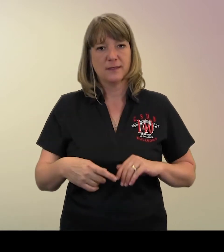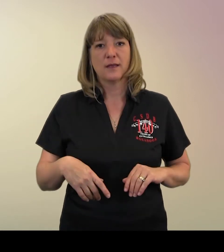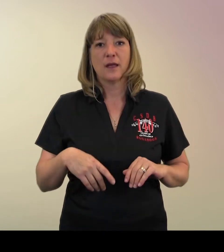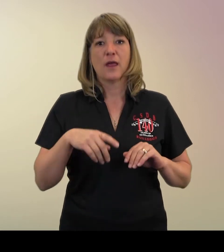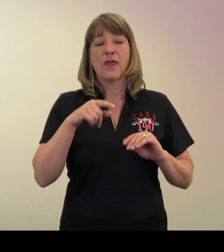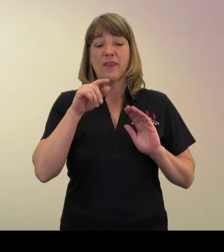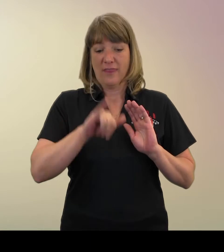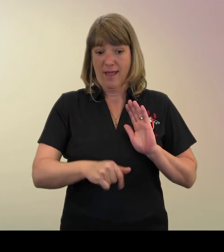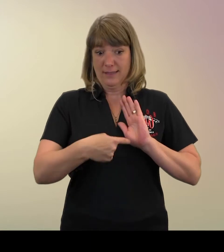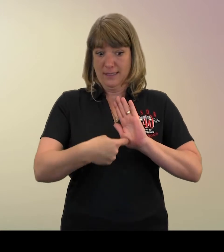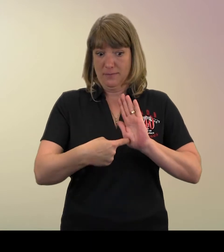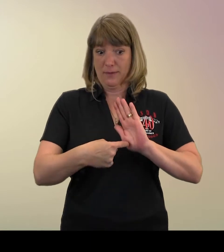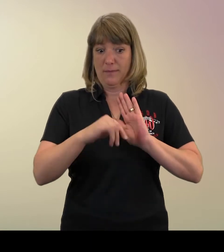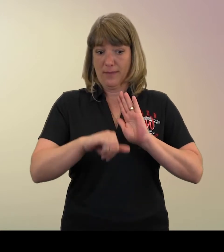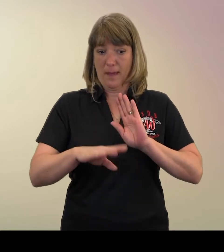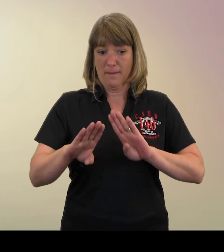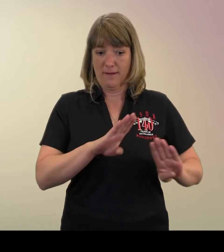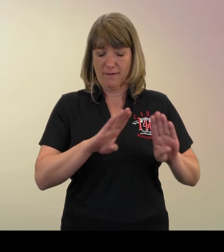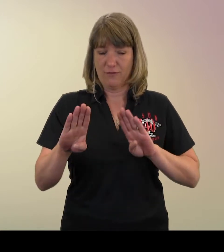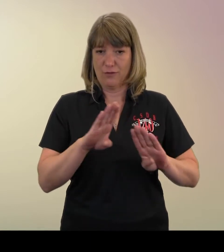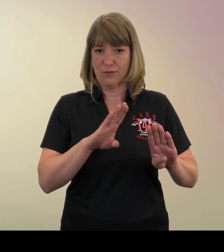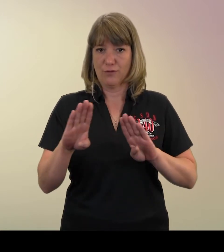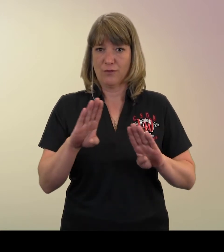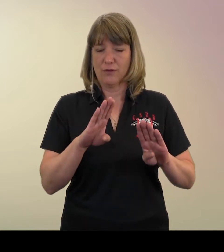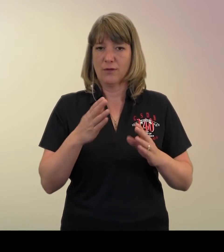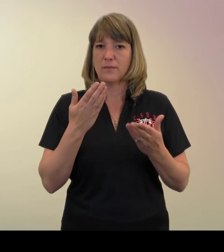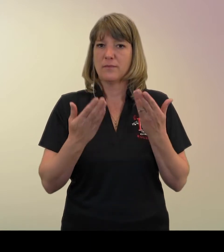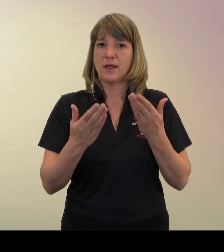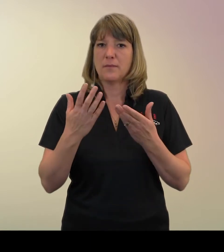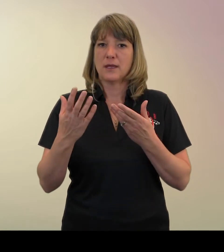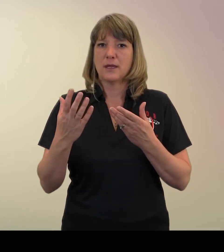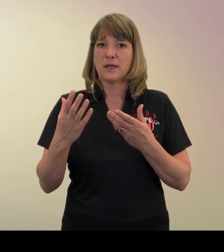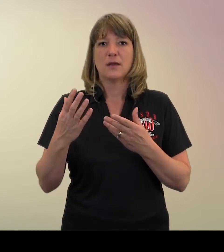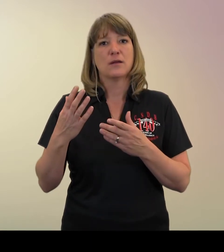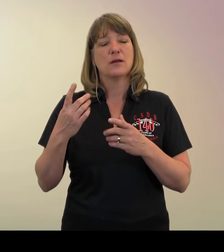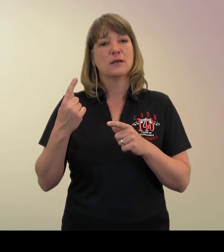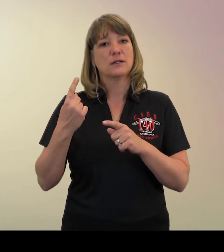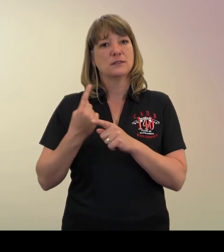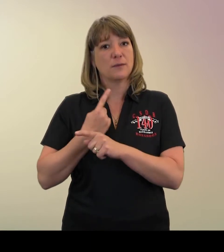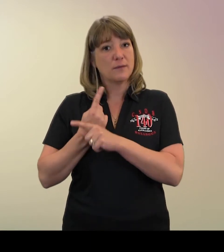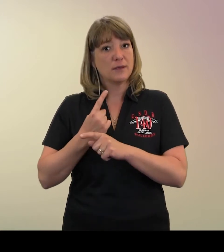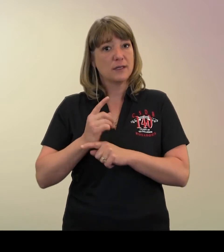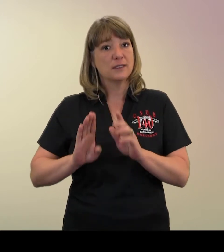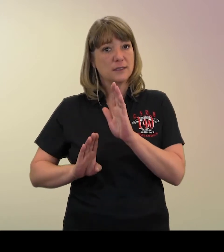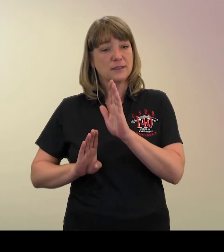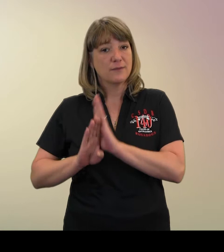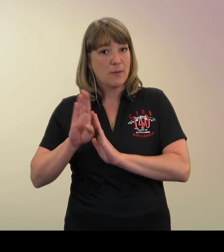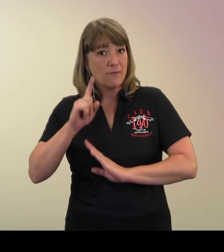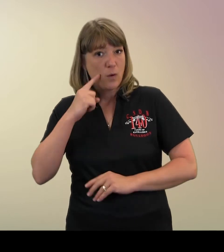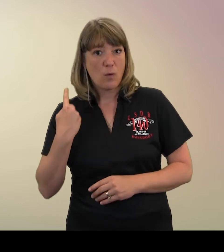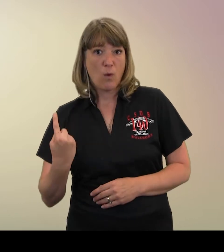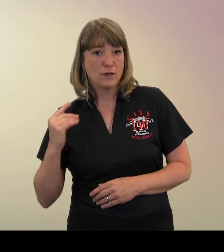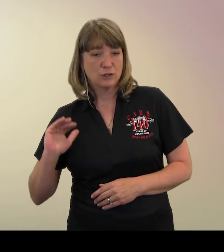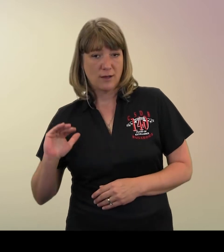in considering the symptoms. The same symptom, the same behavior may be part of typical development